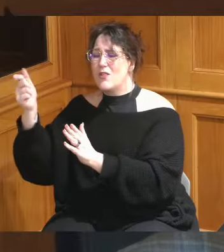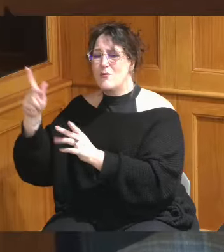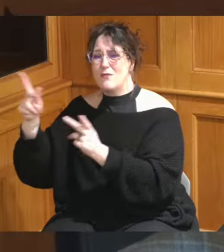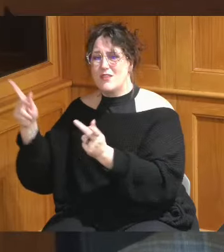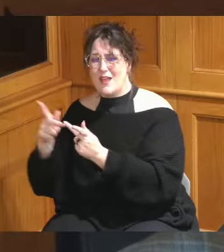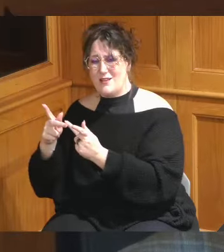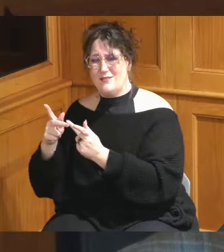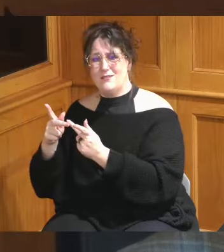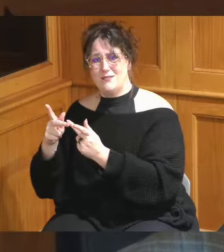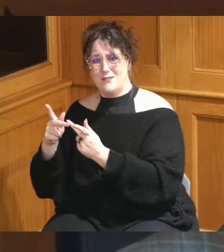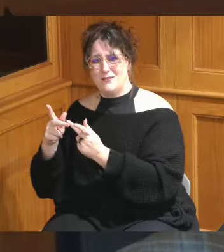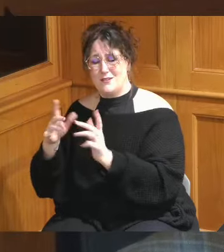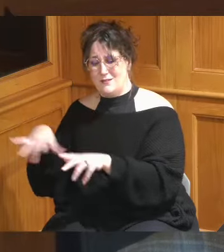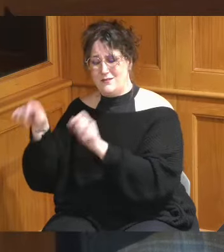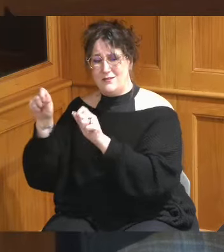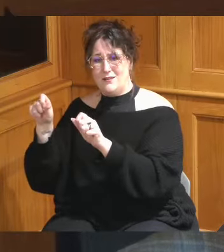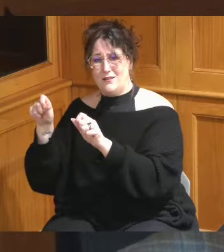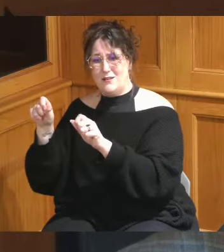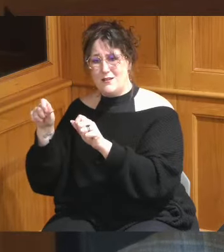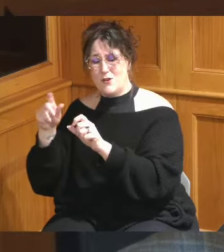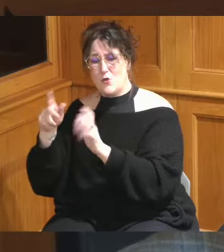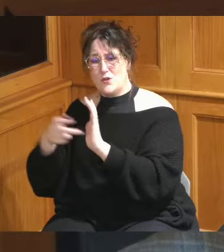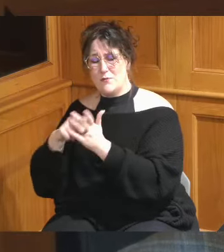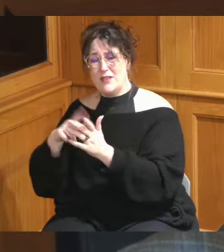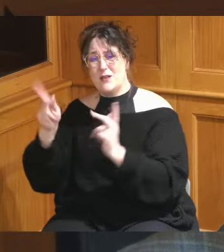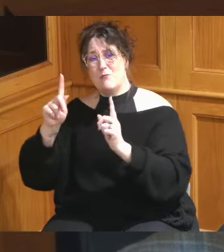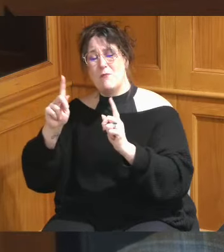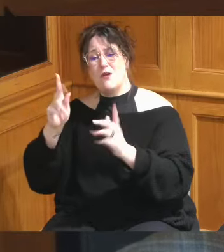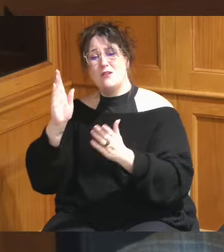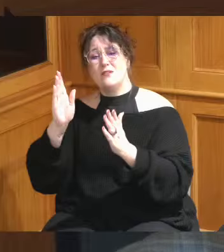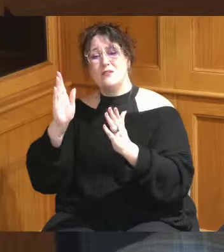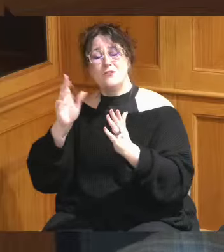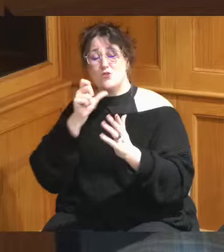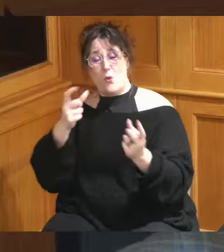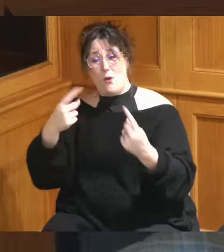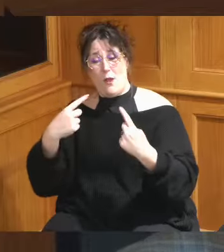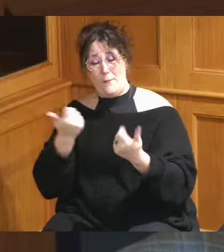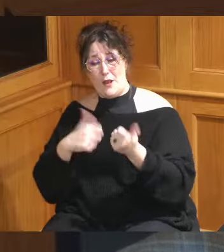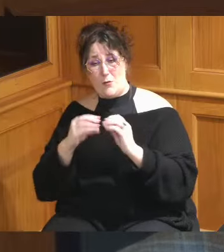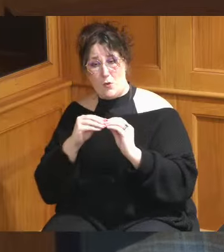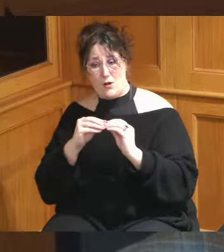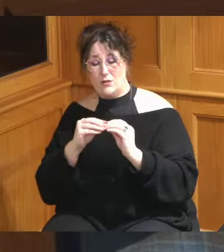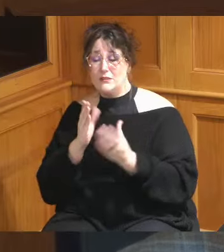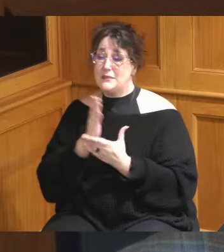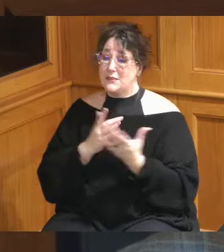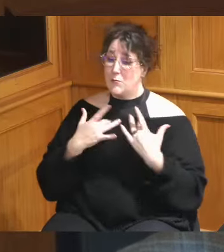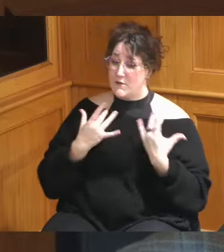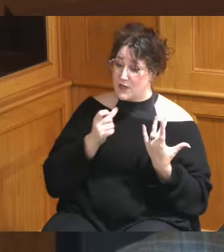out and they not bringing heads to the beds? Now, some things ain't bringing no heads to the beds.